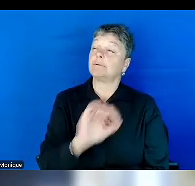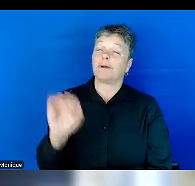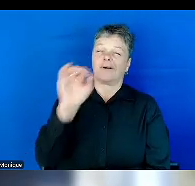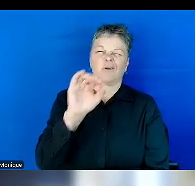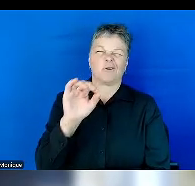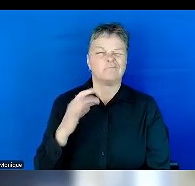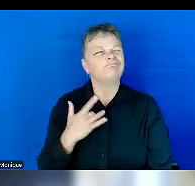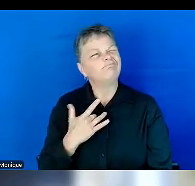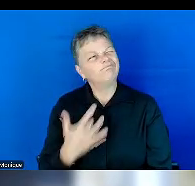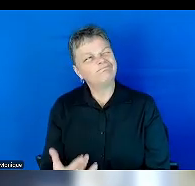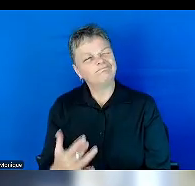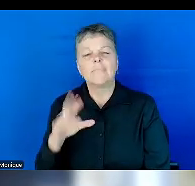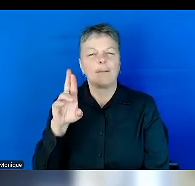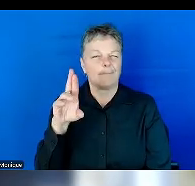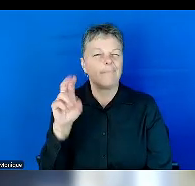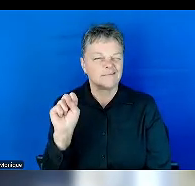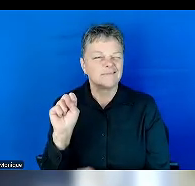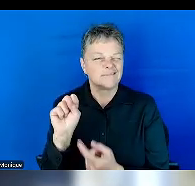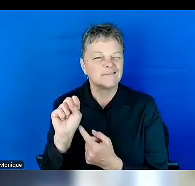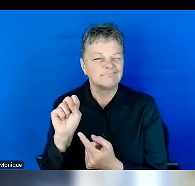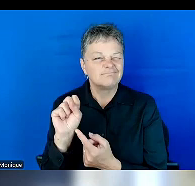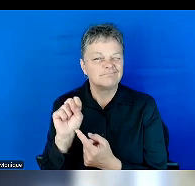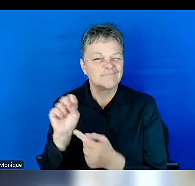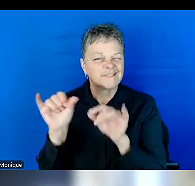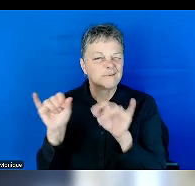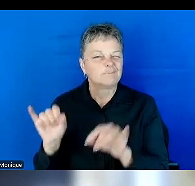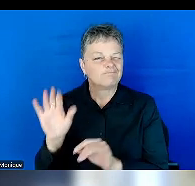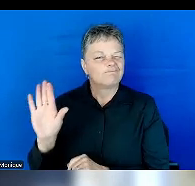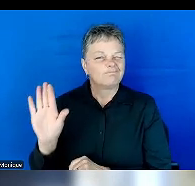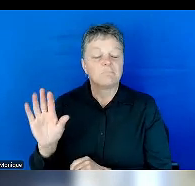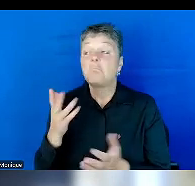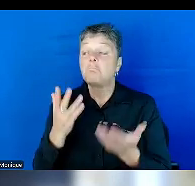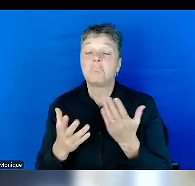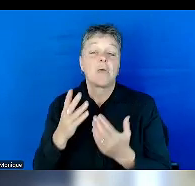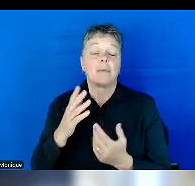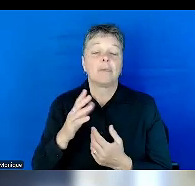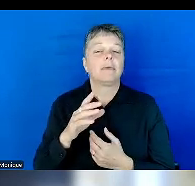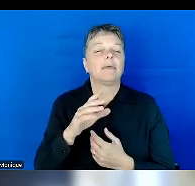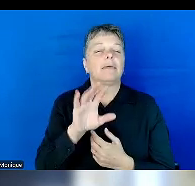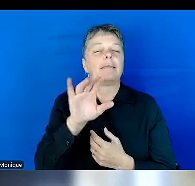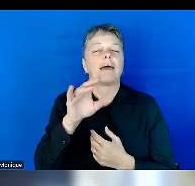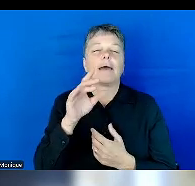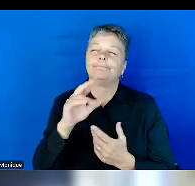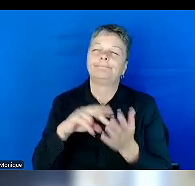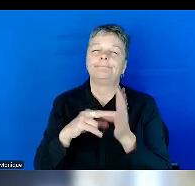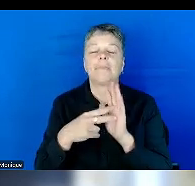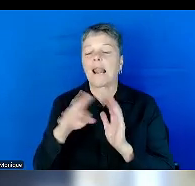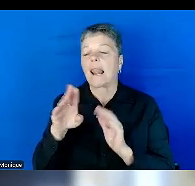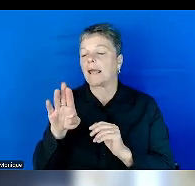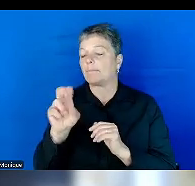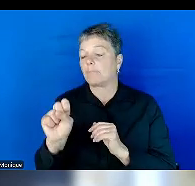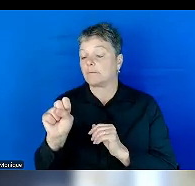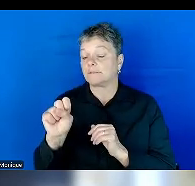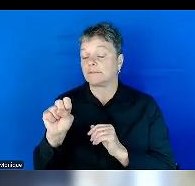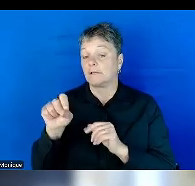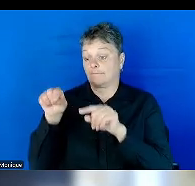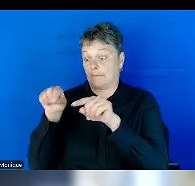Um, but it's a bus that would go from a city to another city, right? And but stay inside the